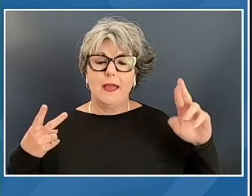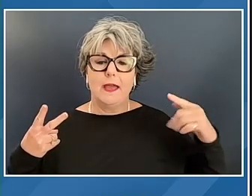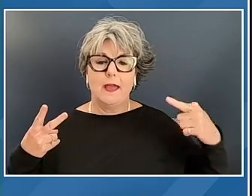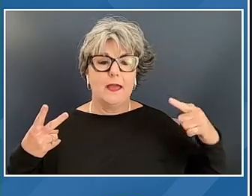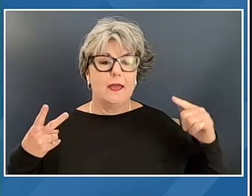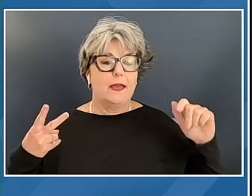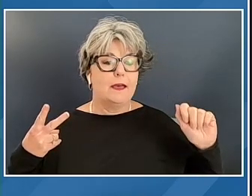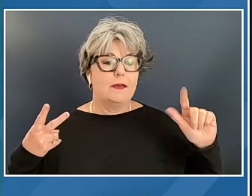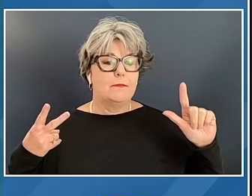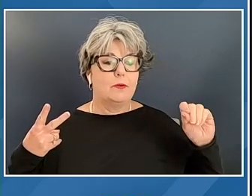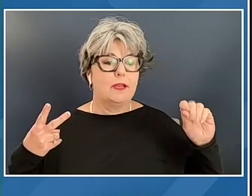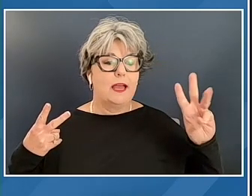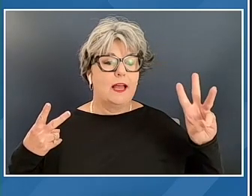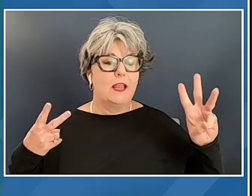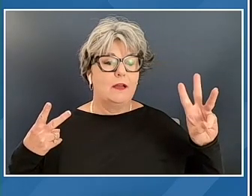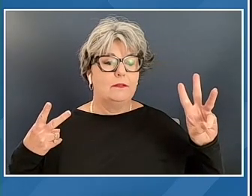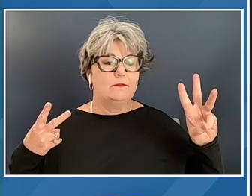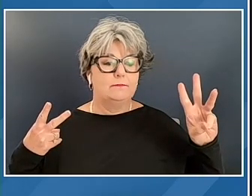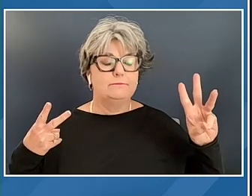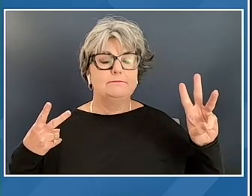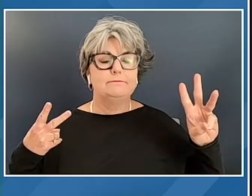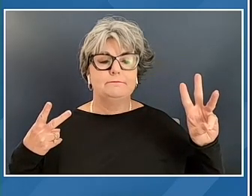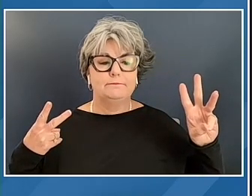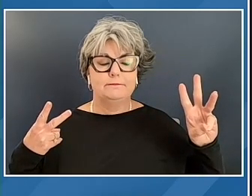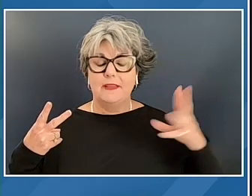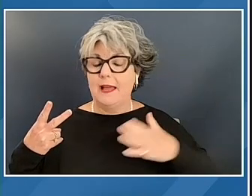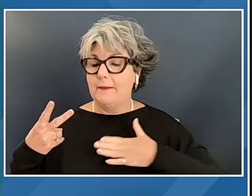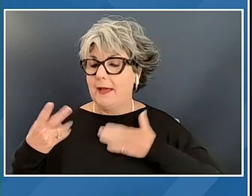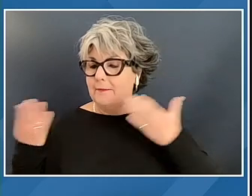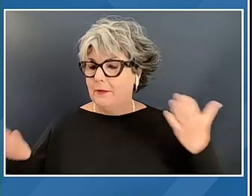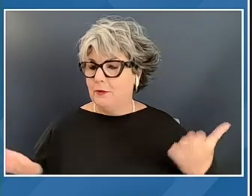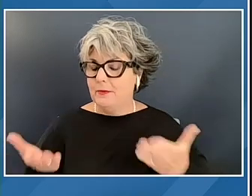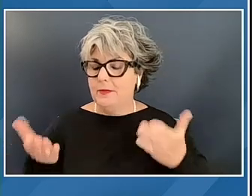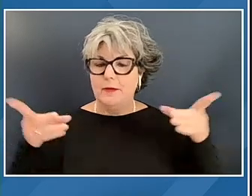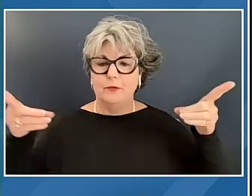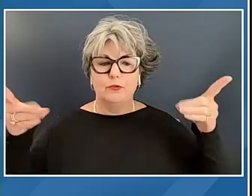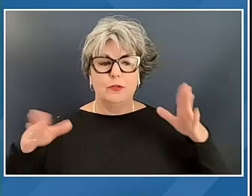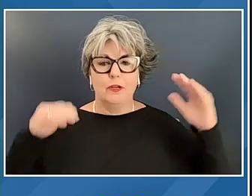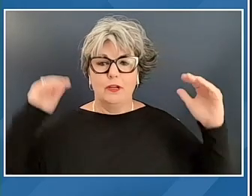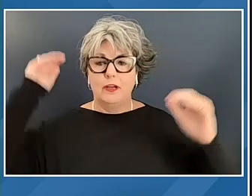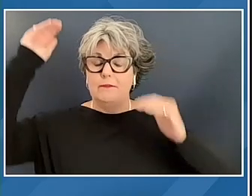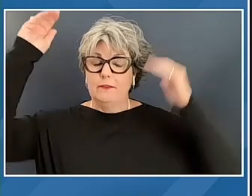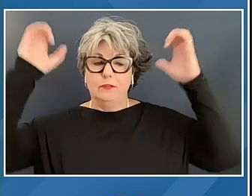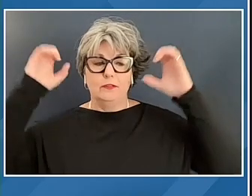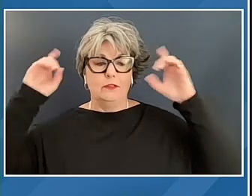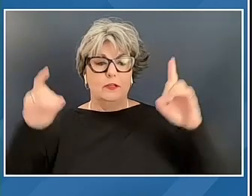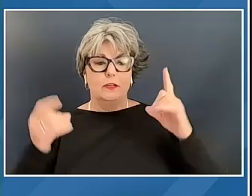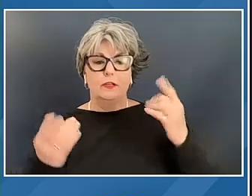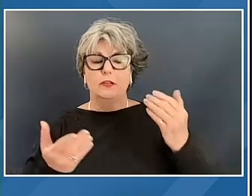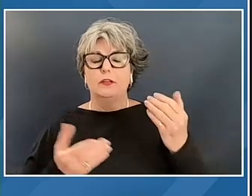Sure. My name is Amber Gallup. I'm very happy to be here. I'm the director of adult education at the New Mexico Higher Education Department.